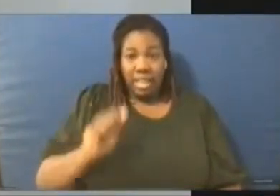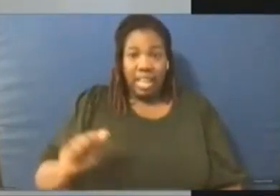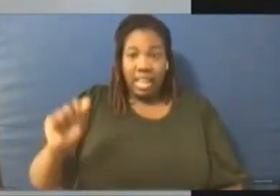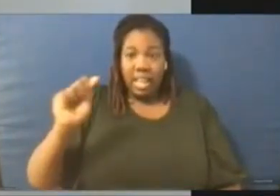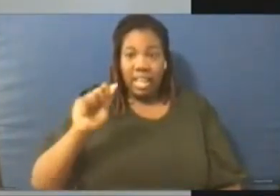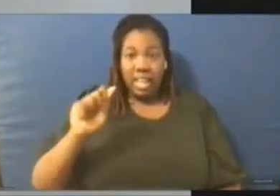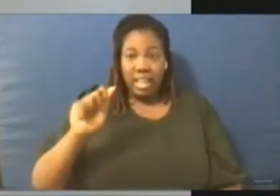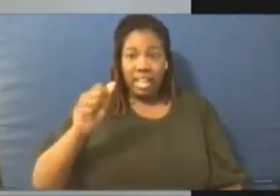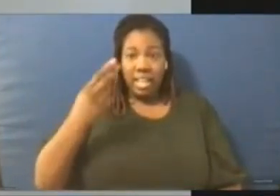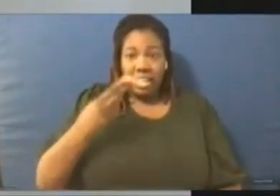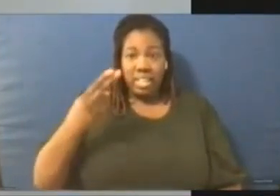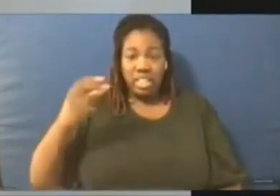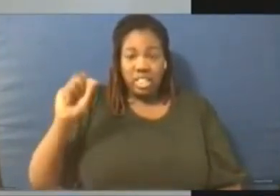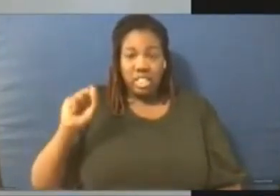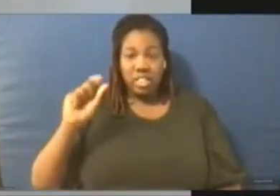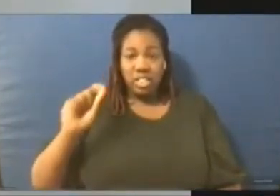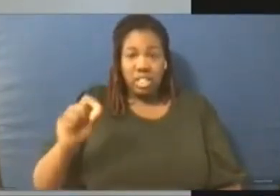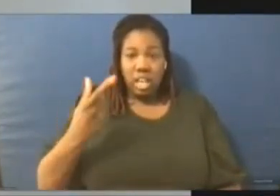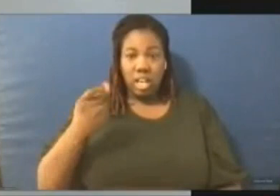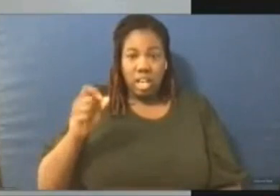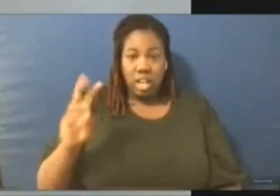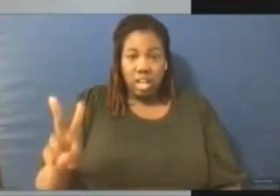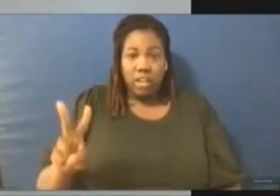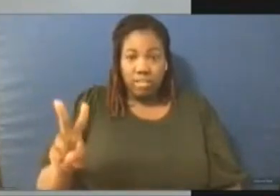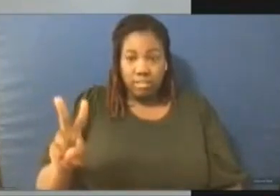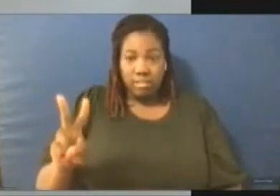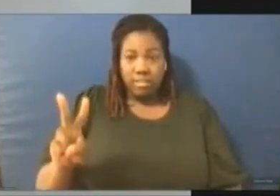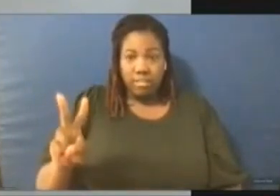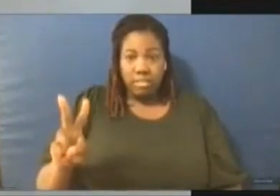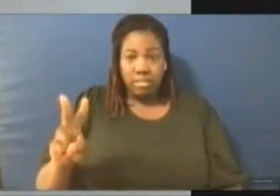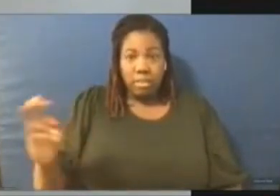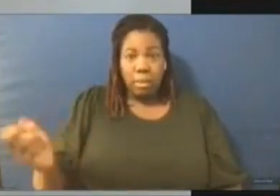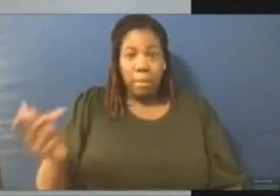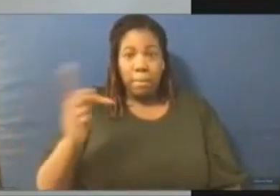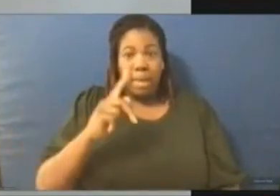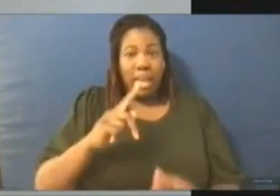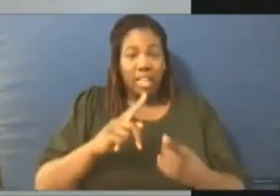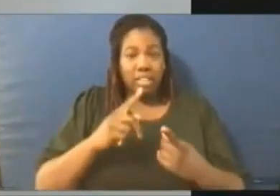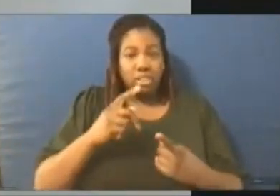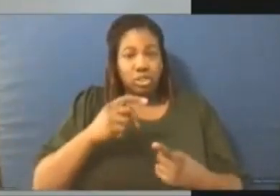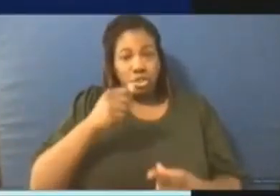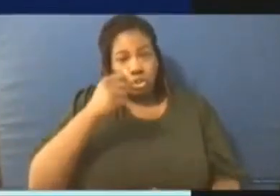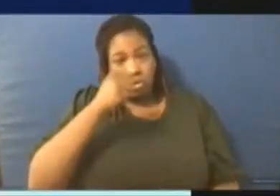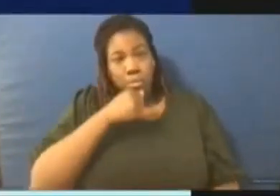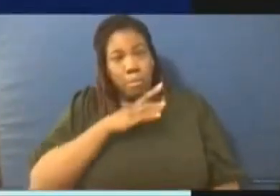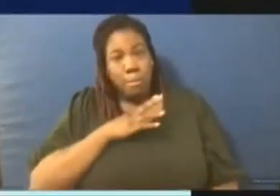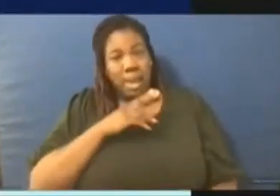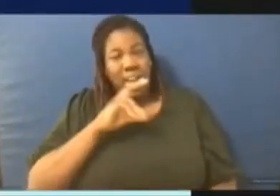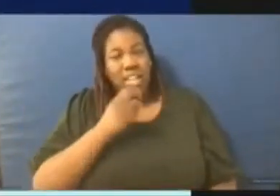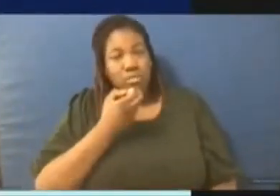Marcella Nunez-Smith: Thank you, Dr. Wendt.